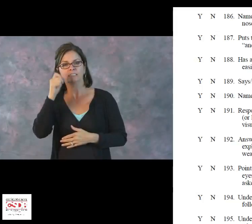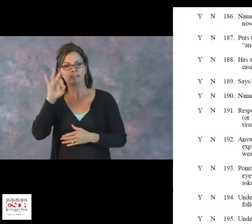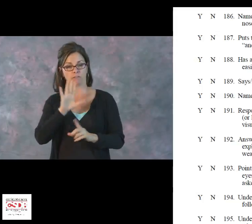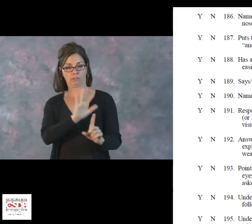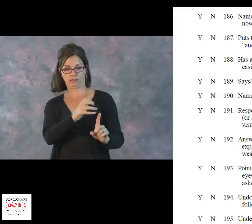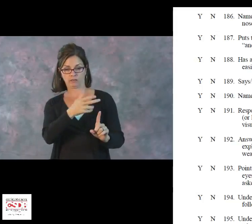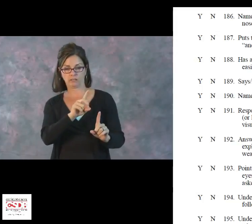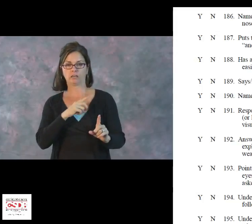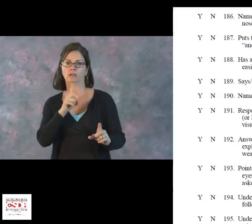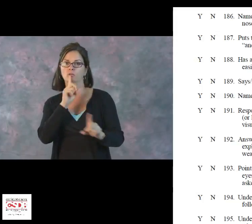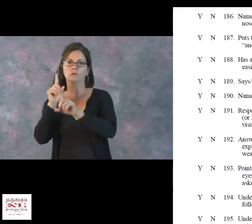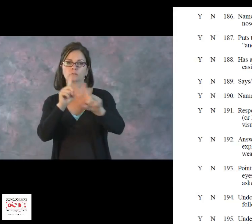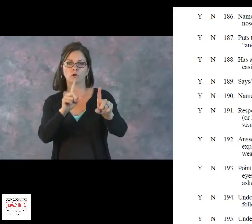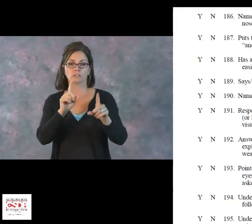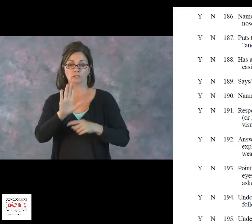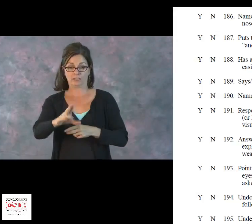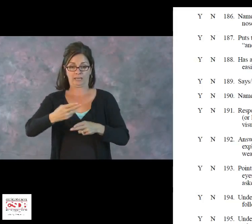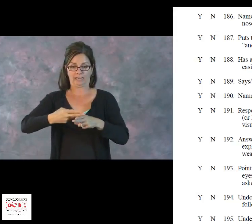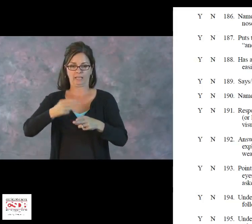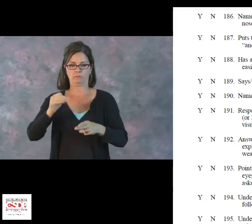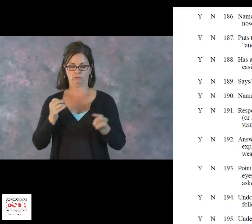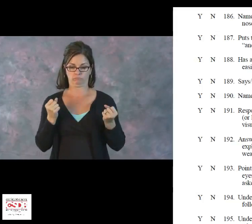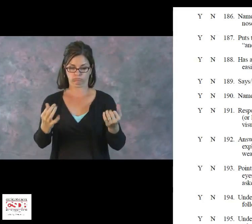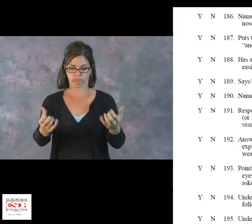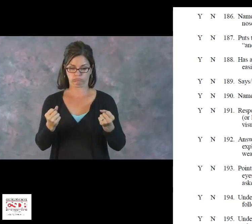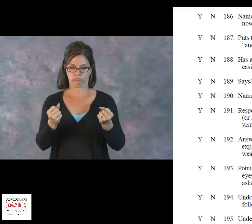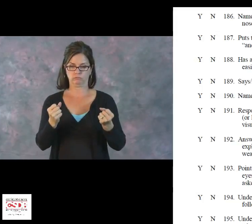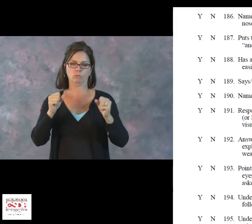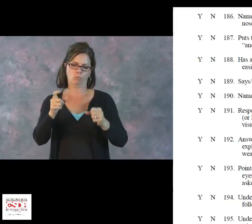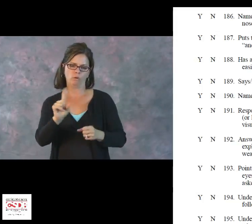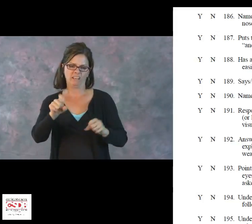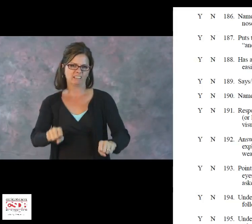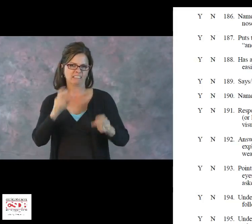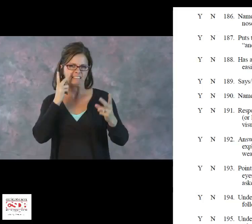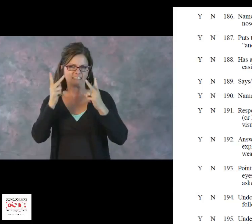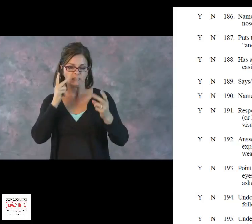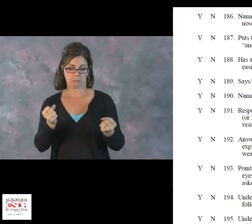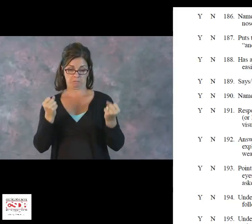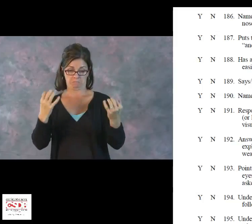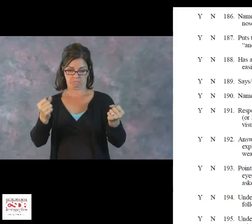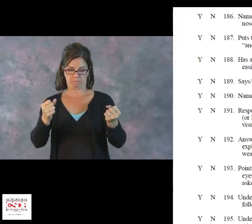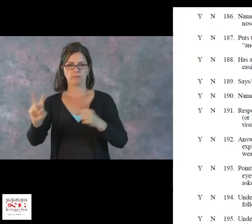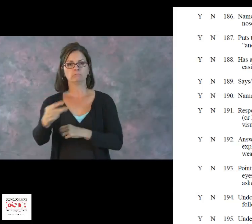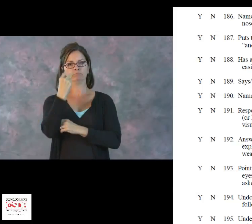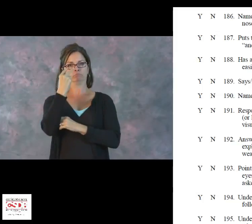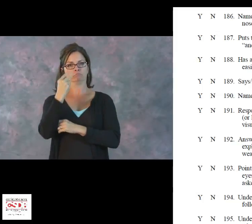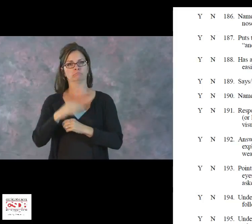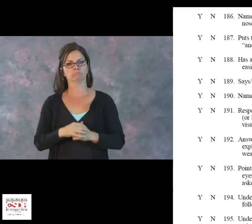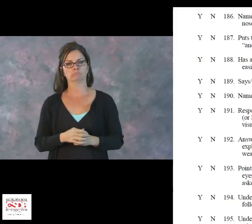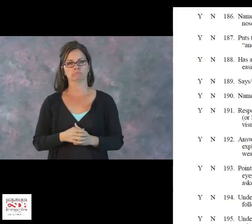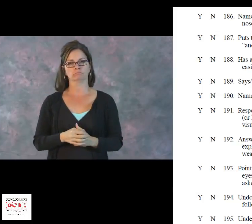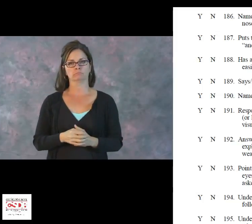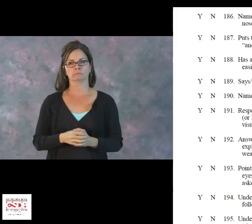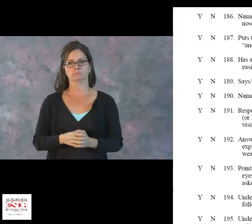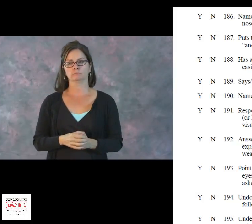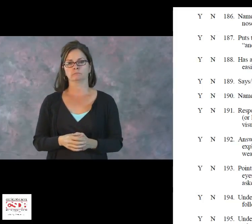responds to their name, if it's signed in their visual field.